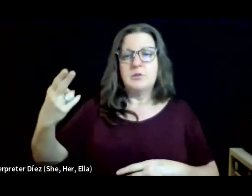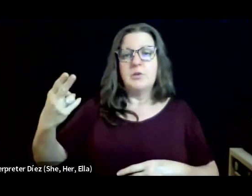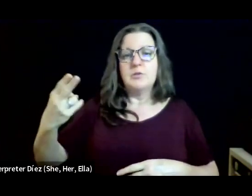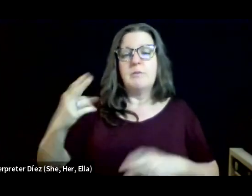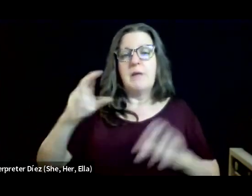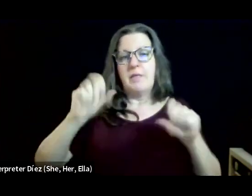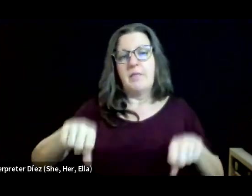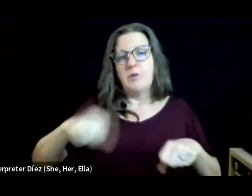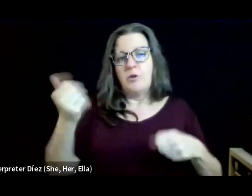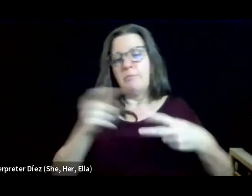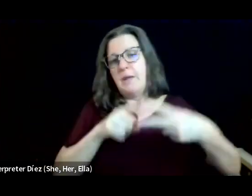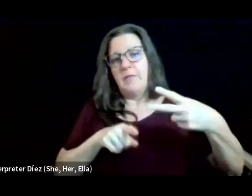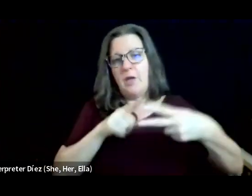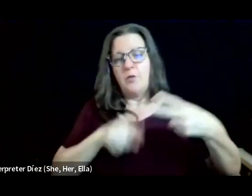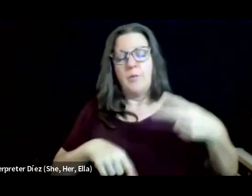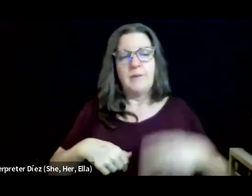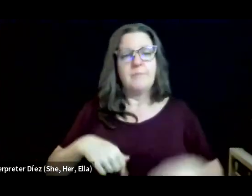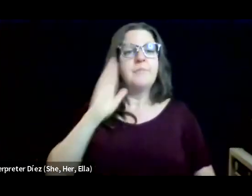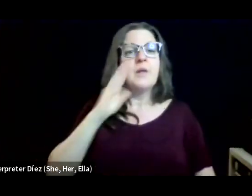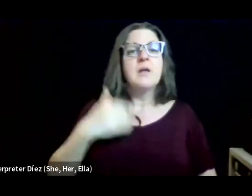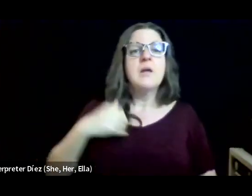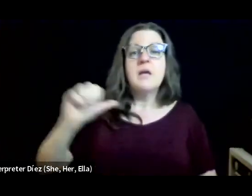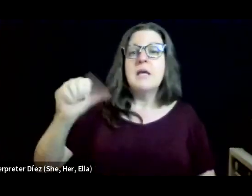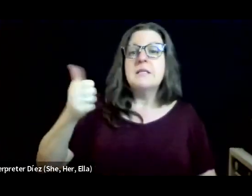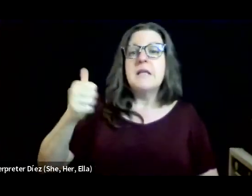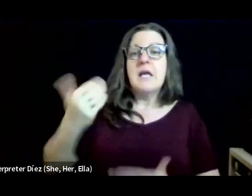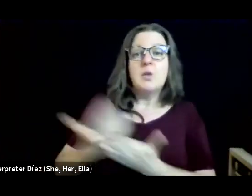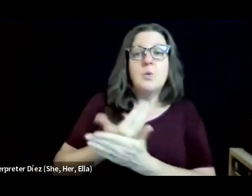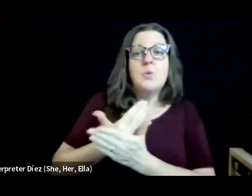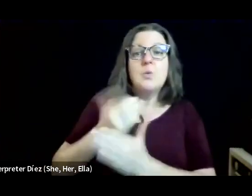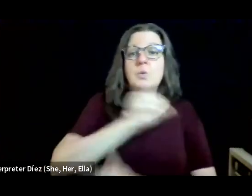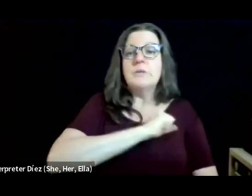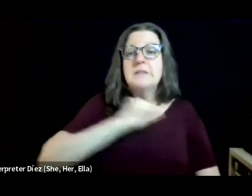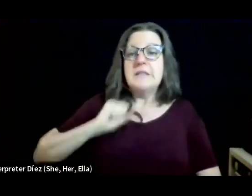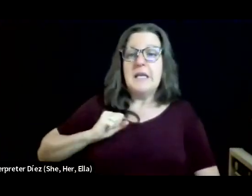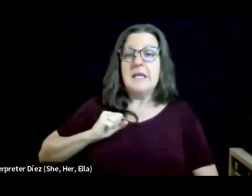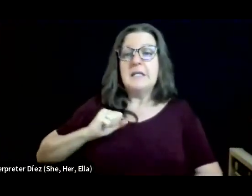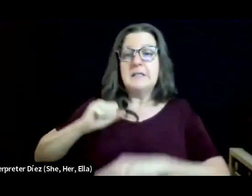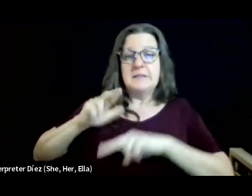There's going to be ten new Senate seats out of 40.